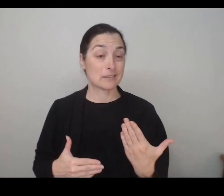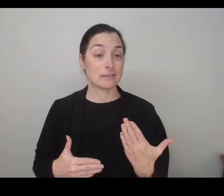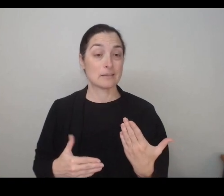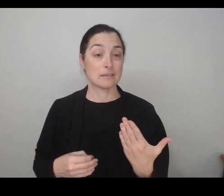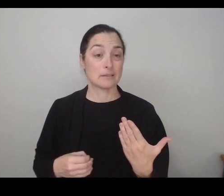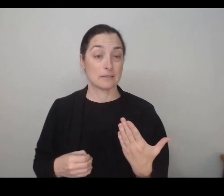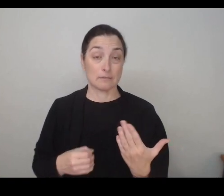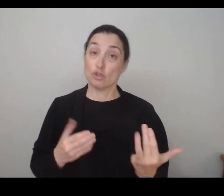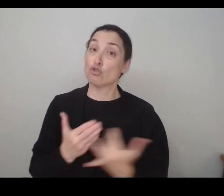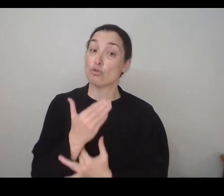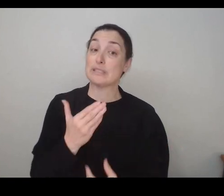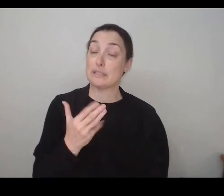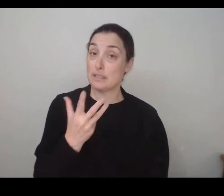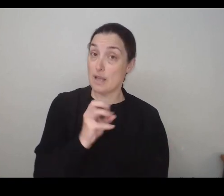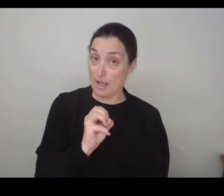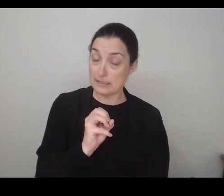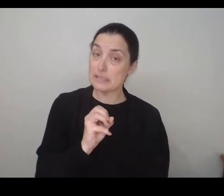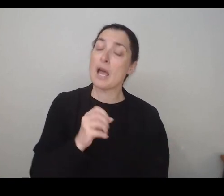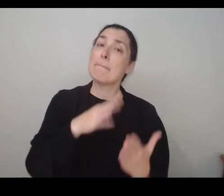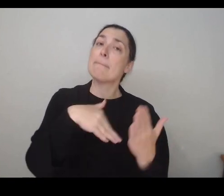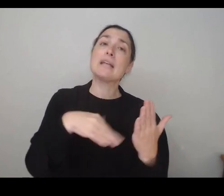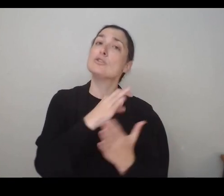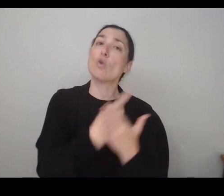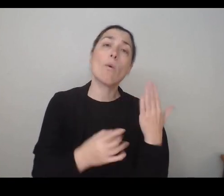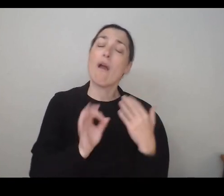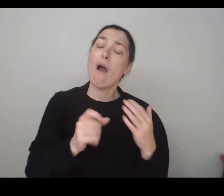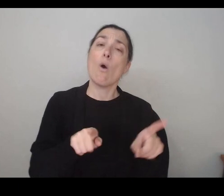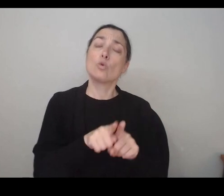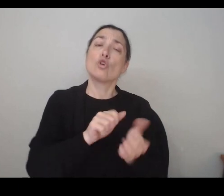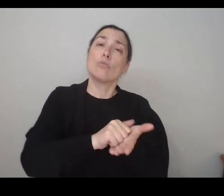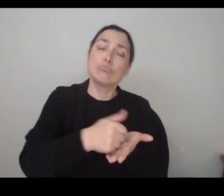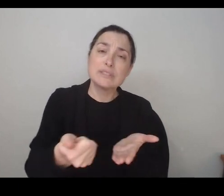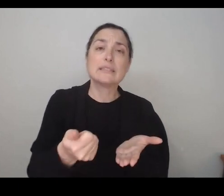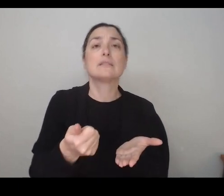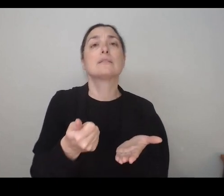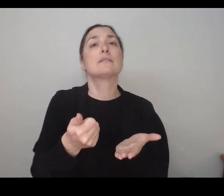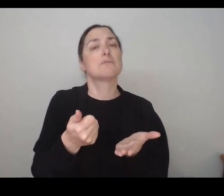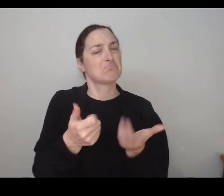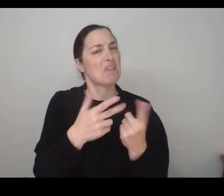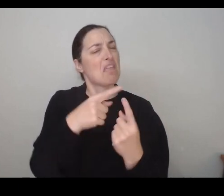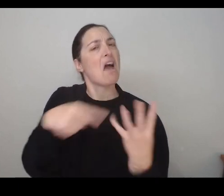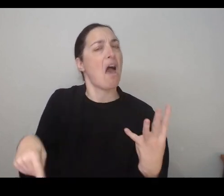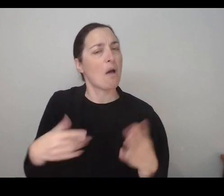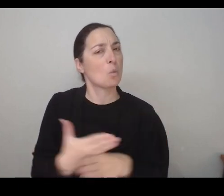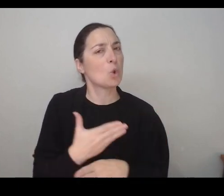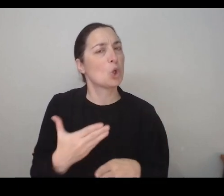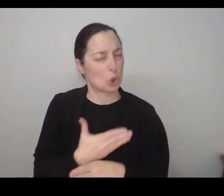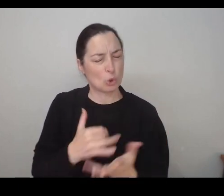but not only paintings, also prints and drawings. So he was a supporter of Gauguin.